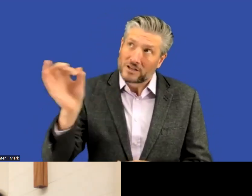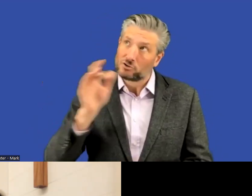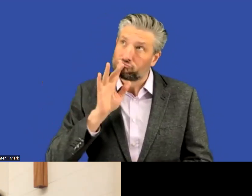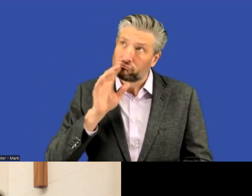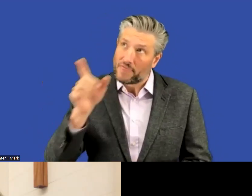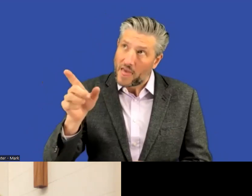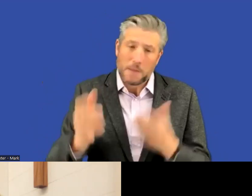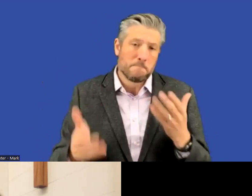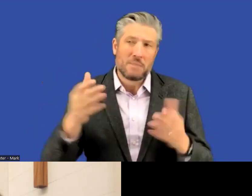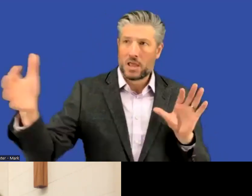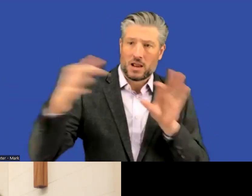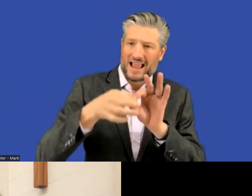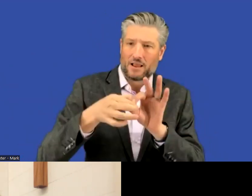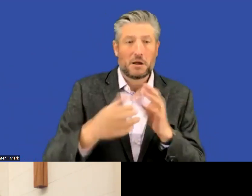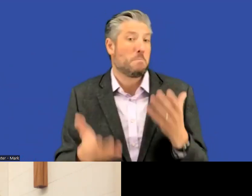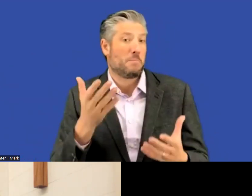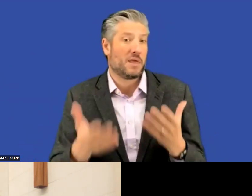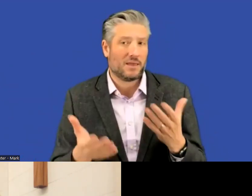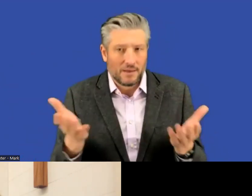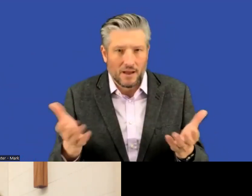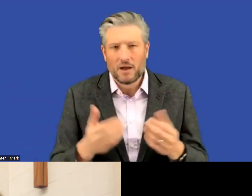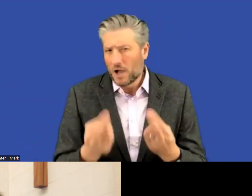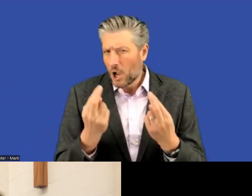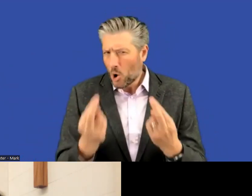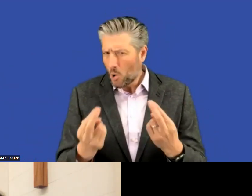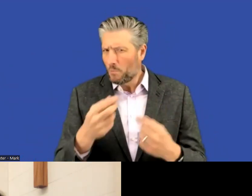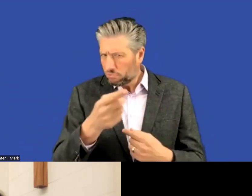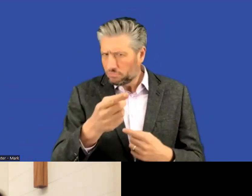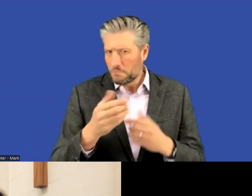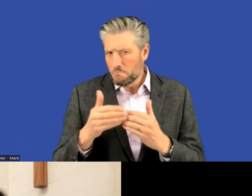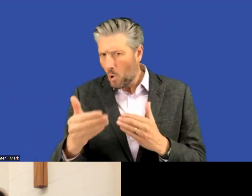side of the pond, but I hope we can get back to discussing a potential French or French-speaking